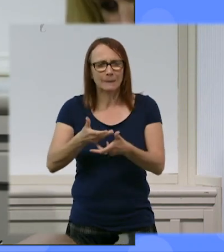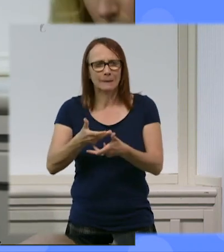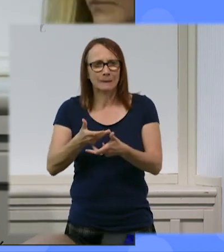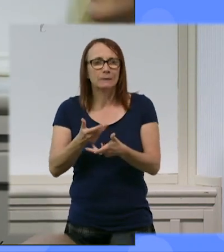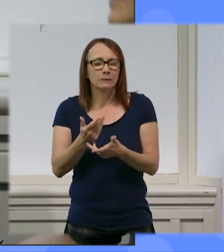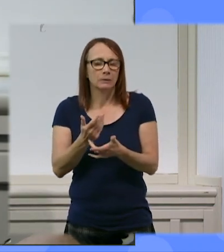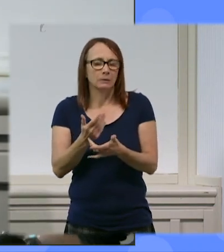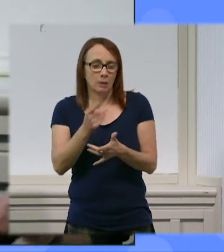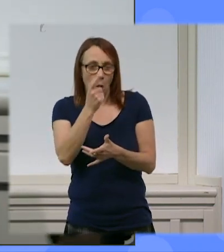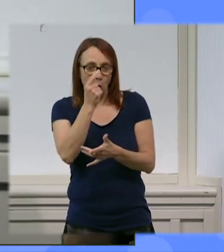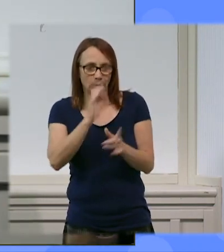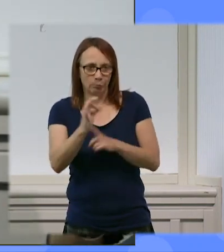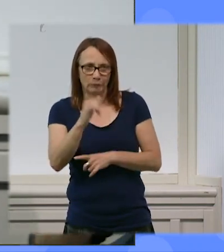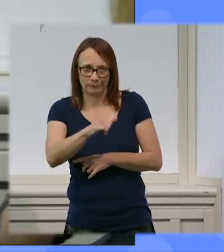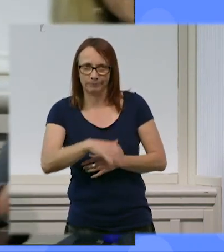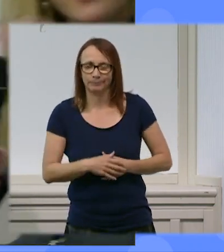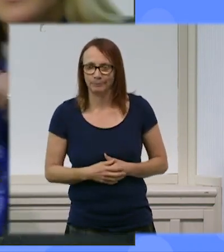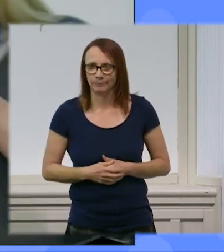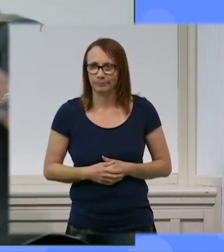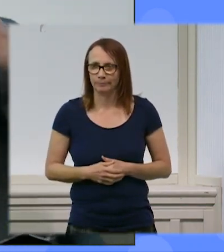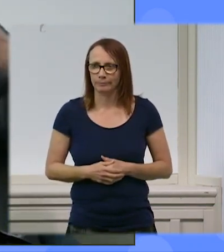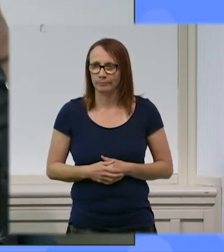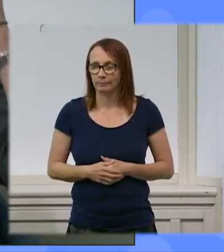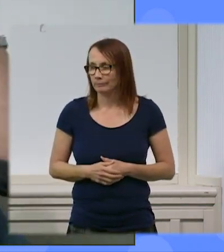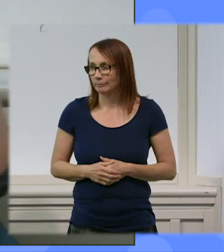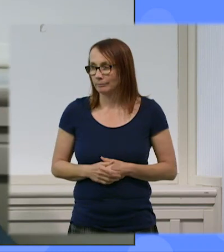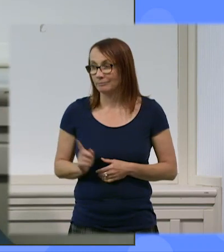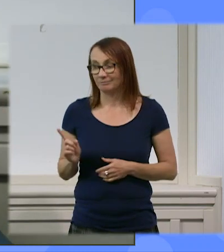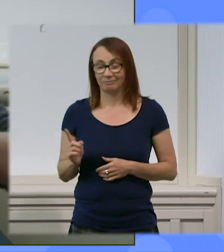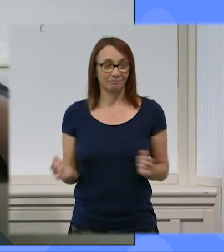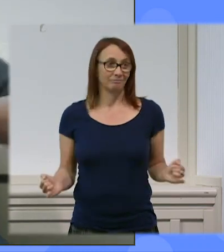undoubtedly so absolutely everything that sandy said so under underline a